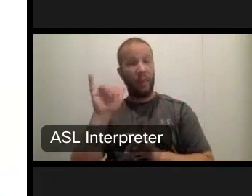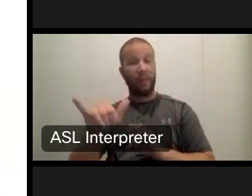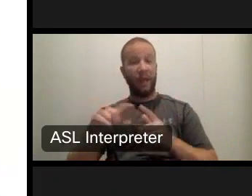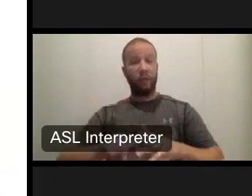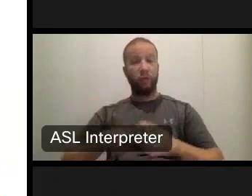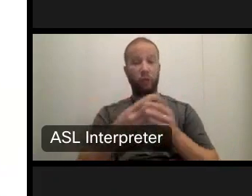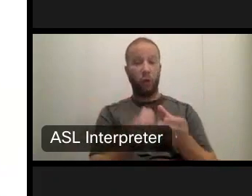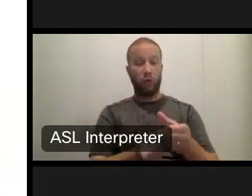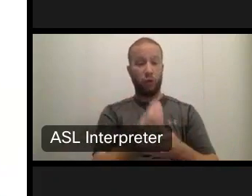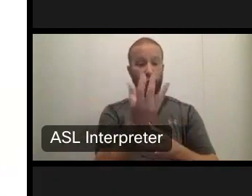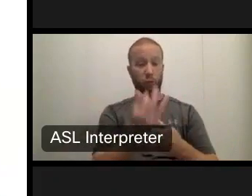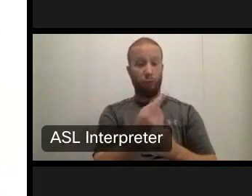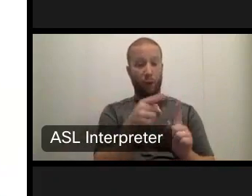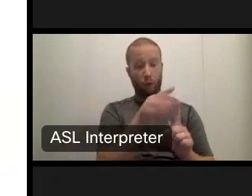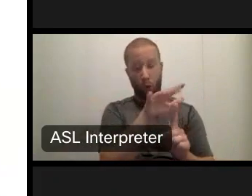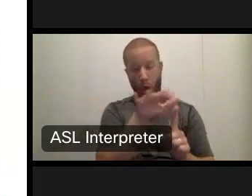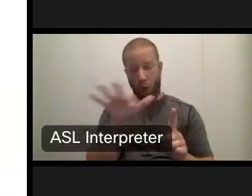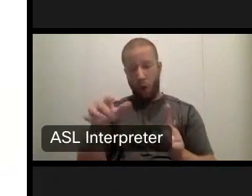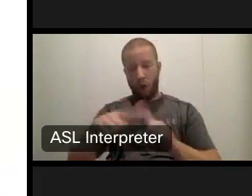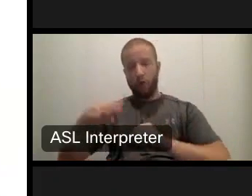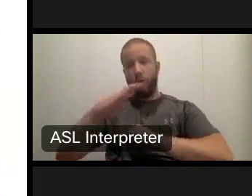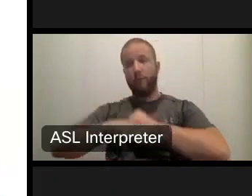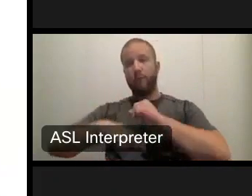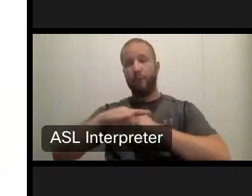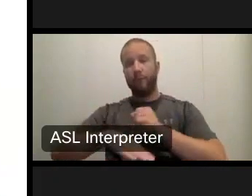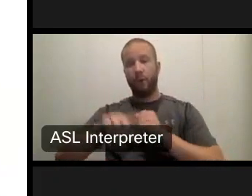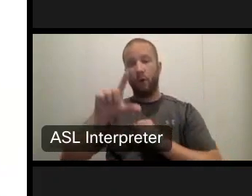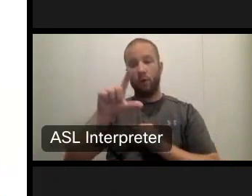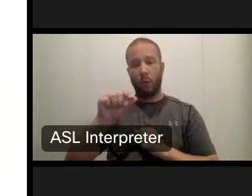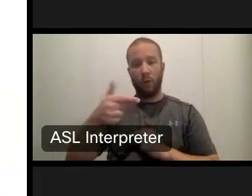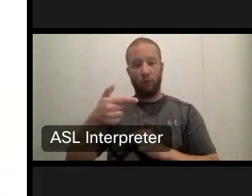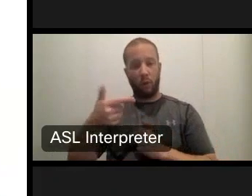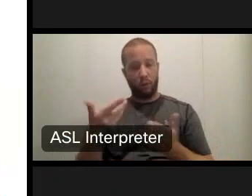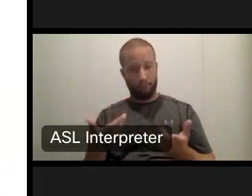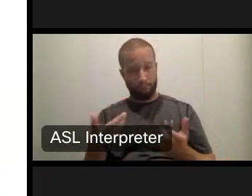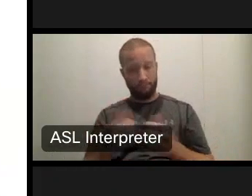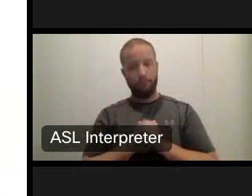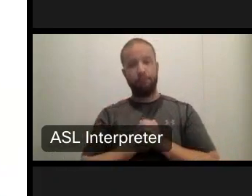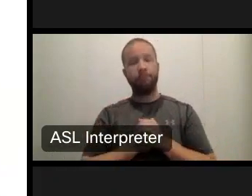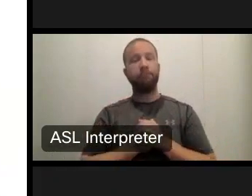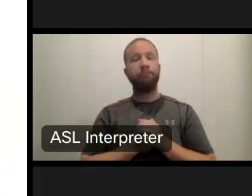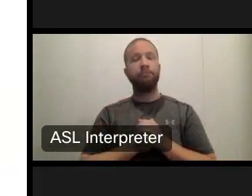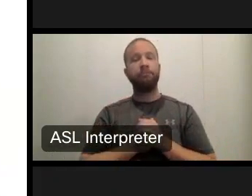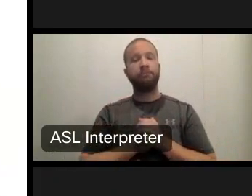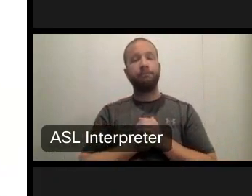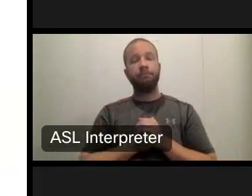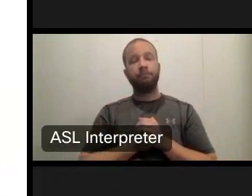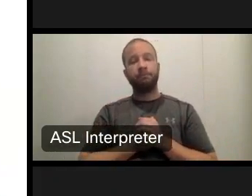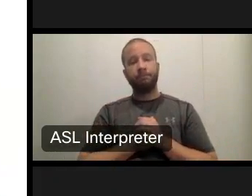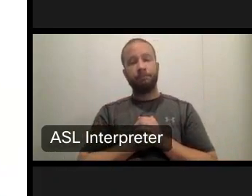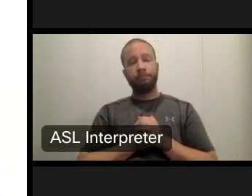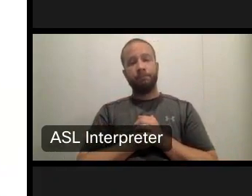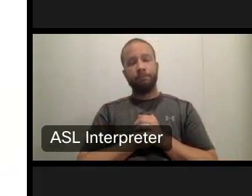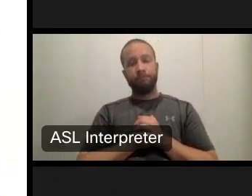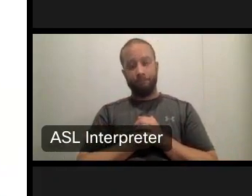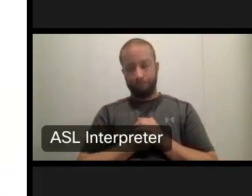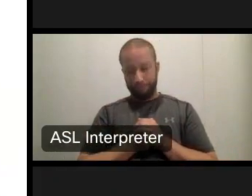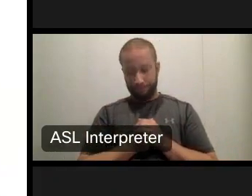the spring all the way again to the fall of uh 2021 and um with that the team then